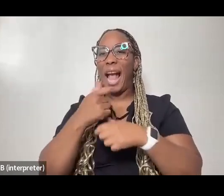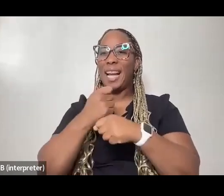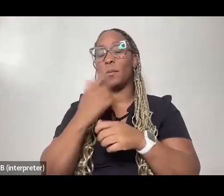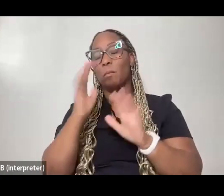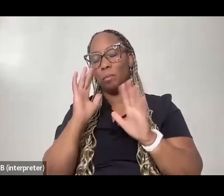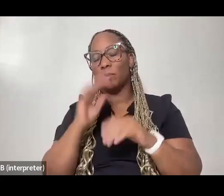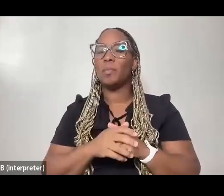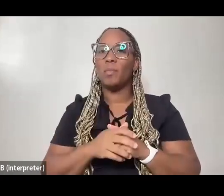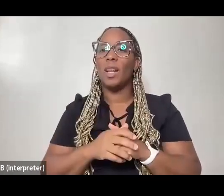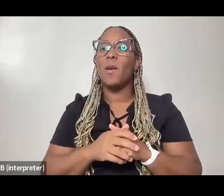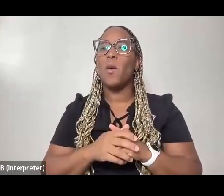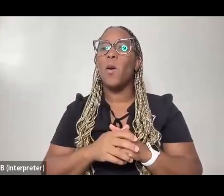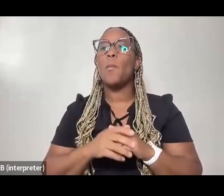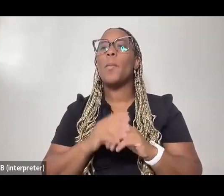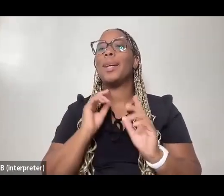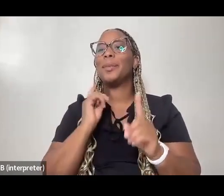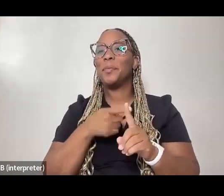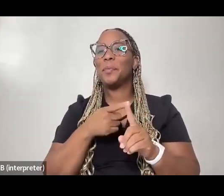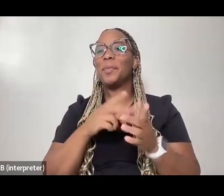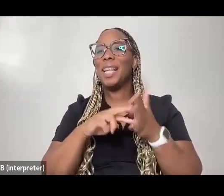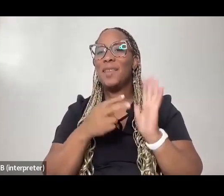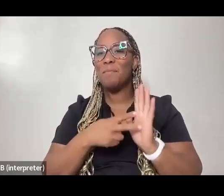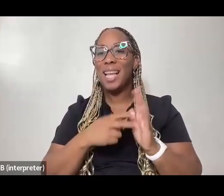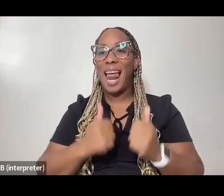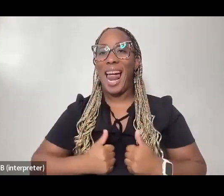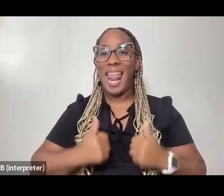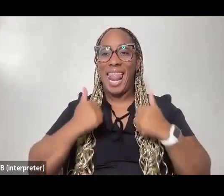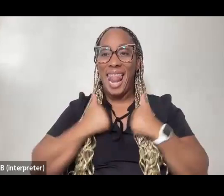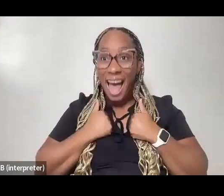But essentially what it means is there is a live human person